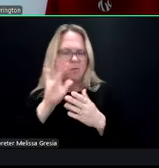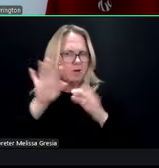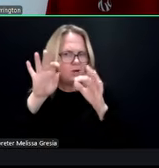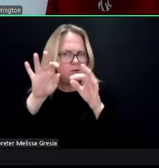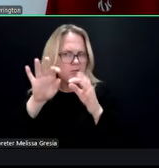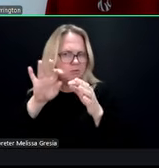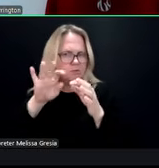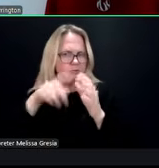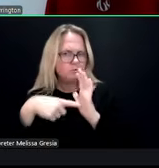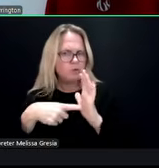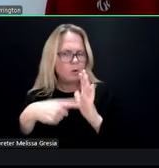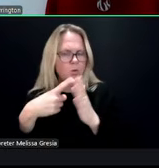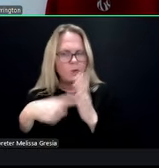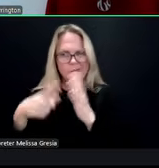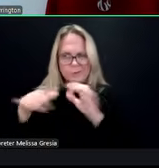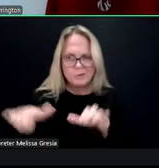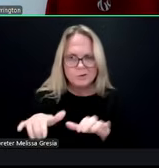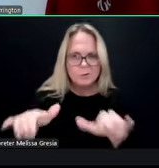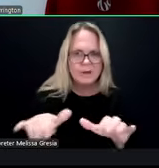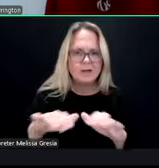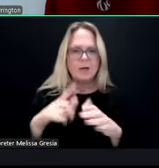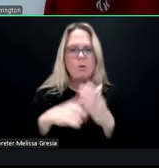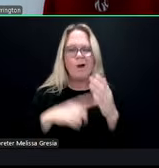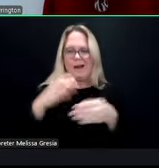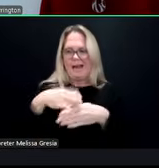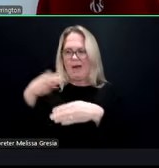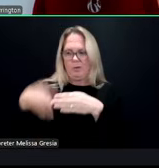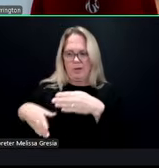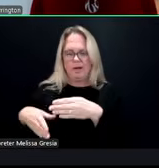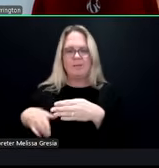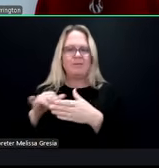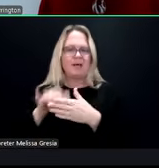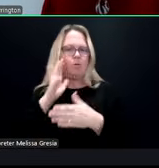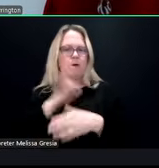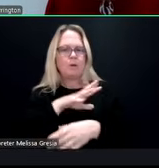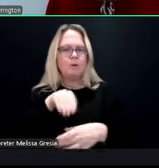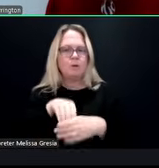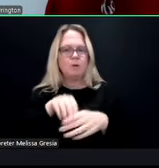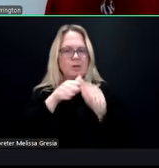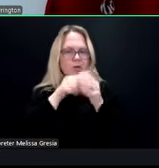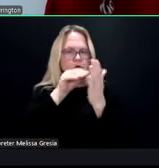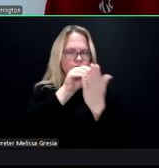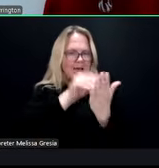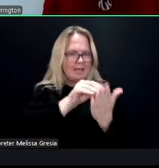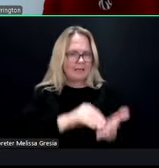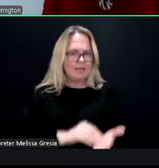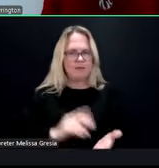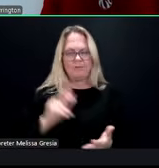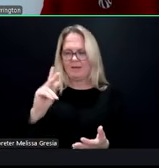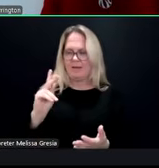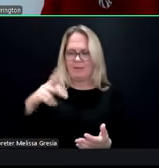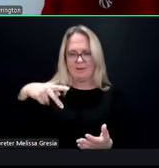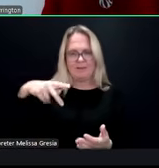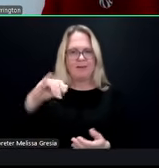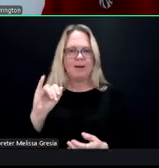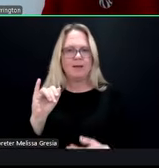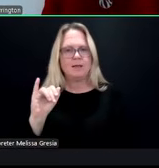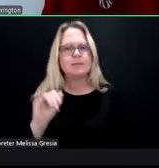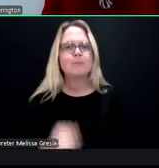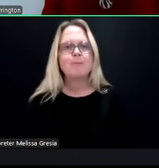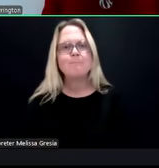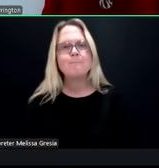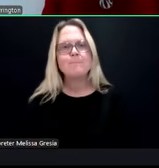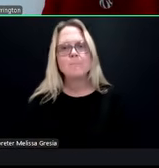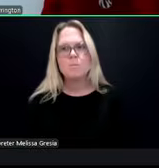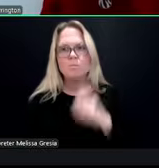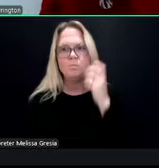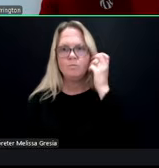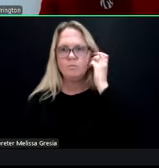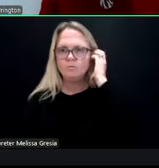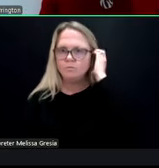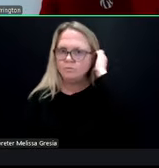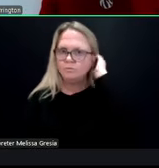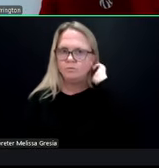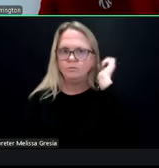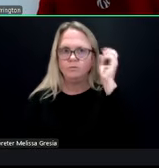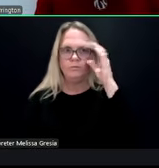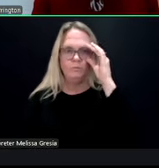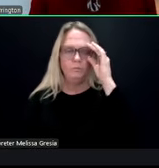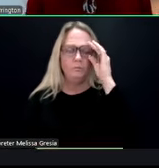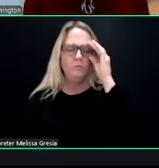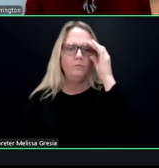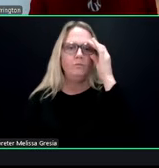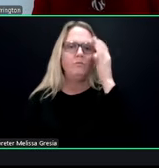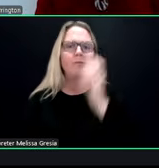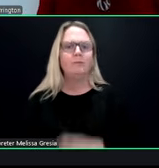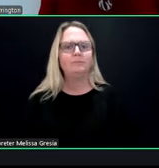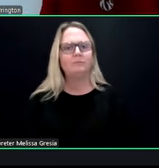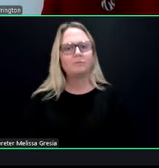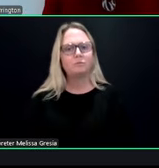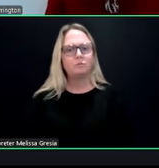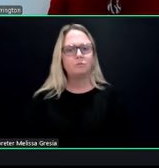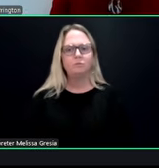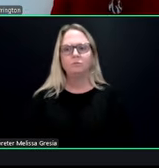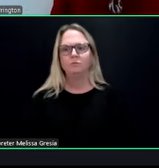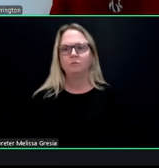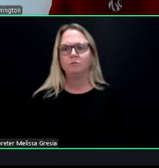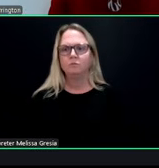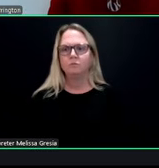and what outcomes they are achieving and that will include their tracking of certain KPIs.